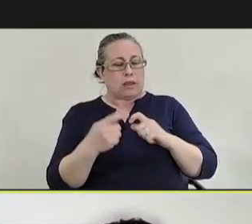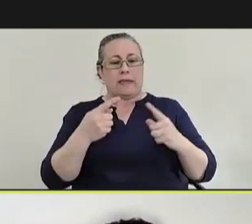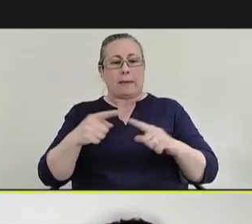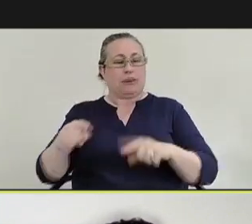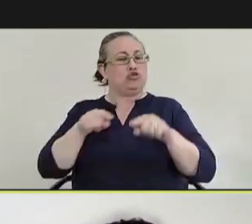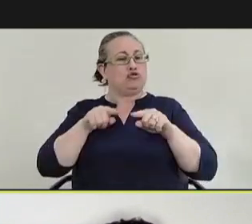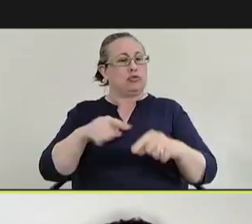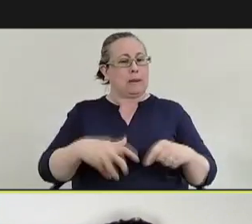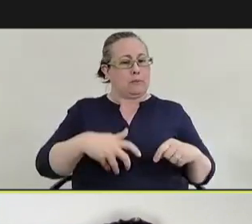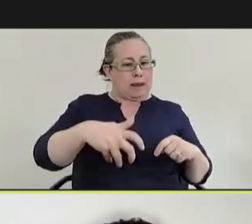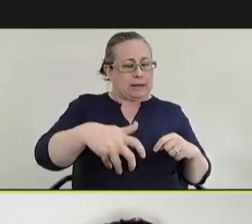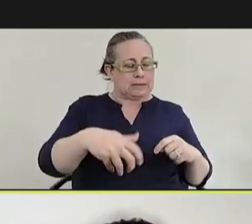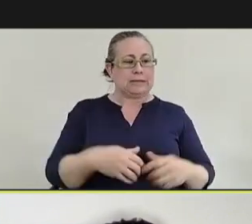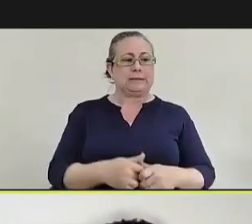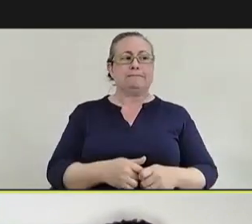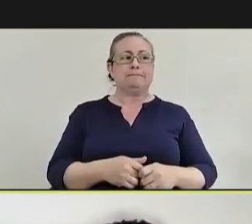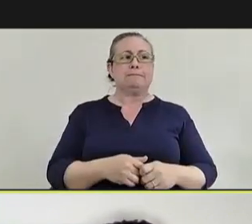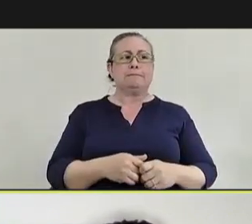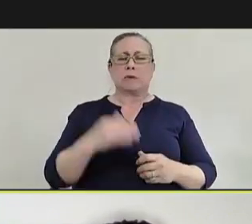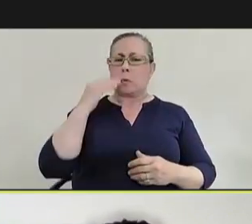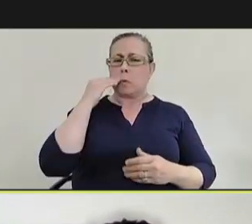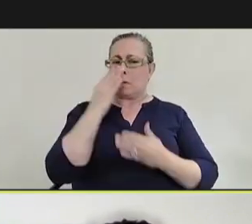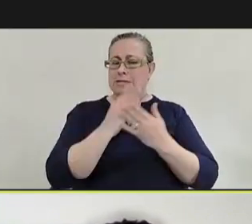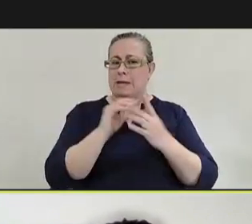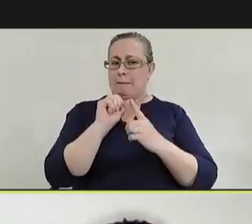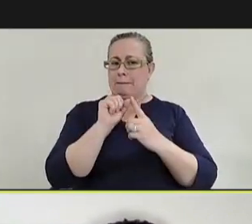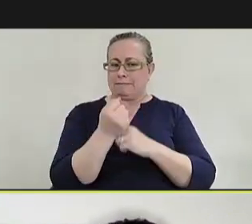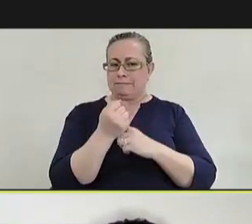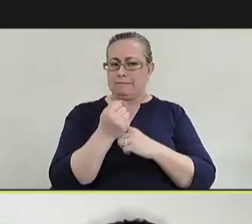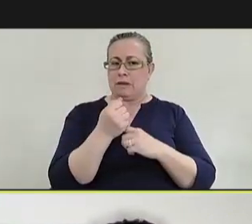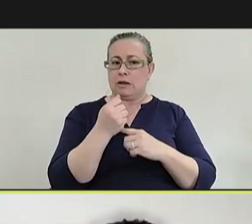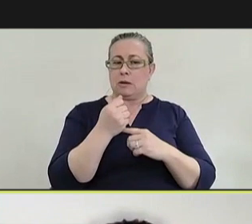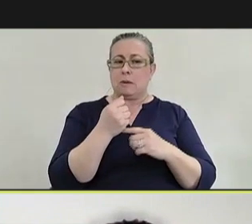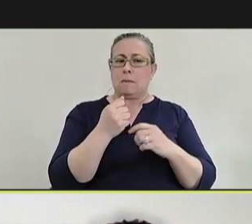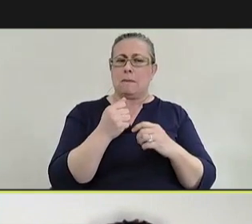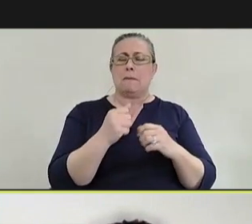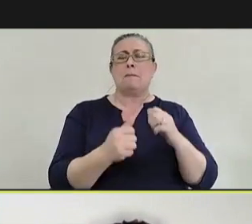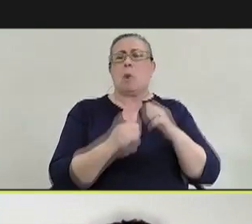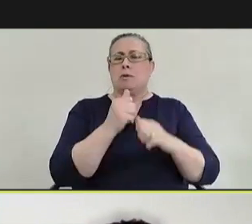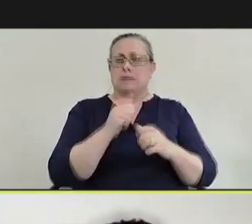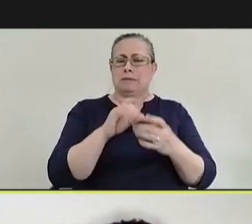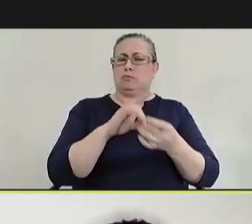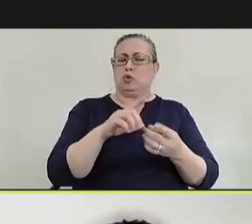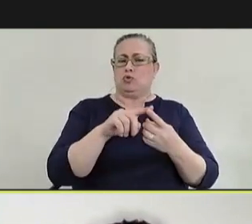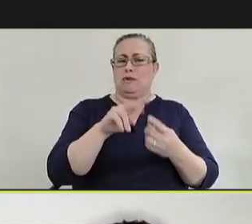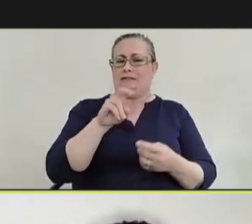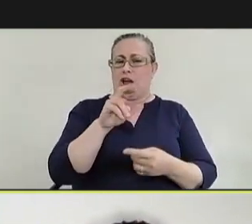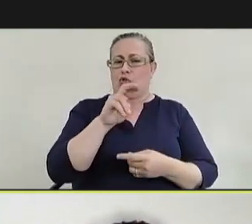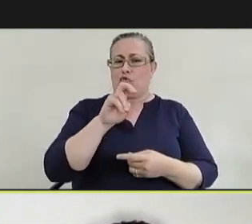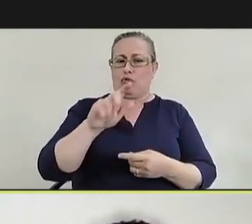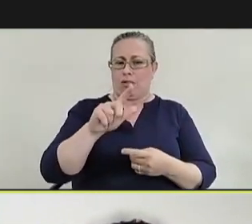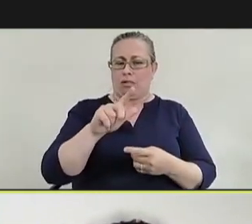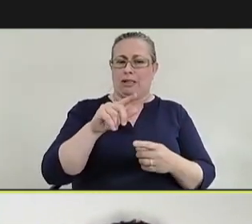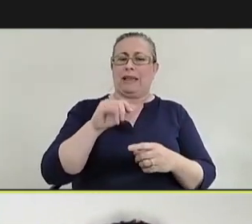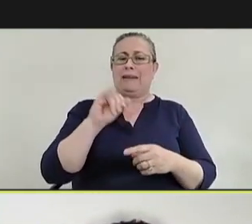that there are certain conditions, predominantly viral infections, that seem to have a higher--